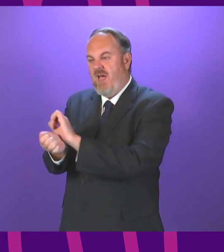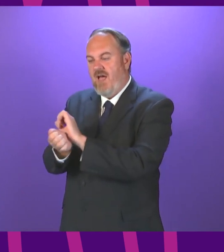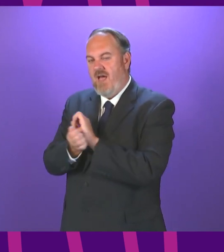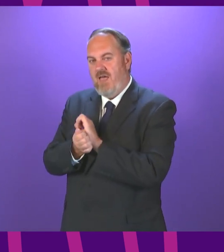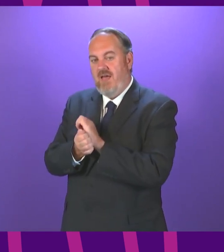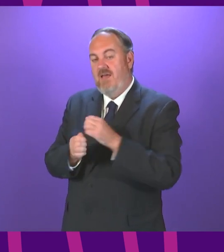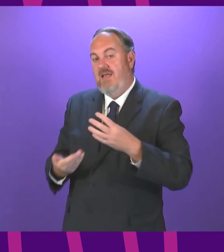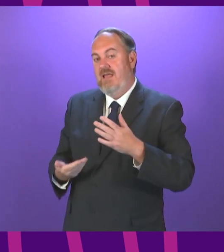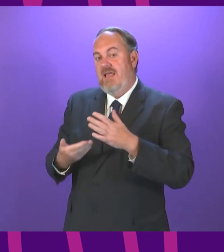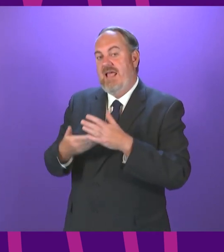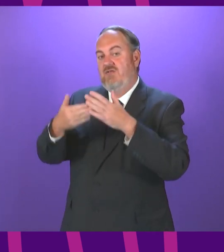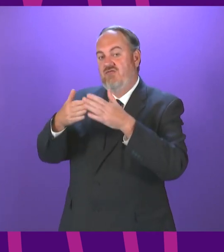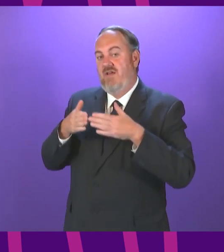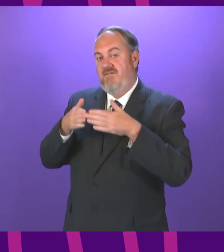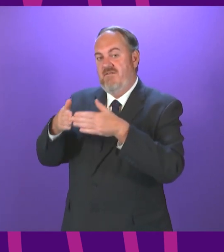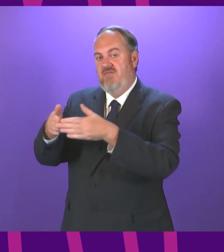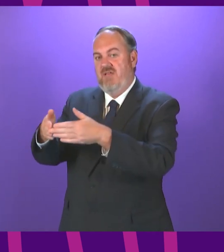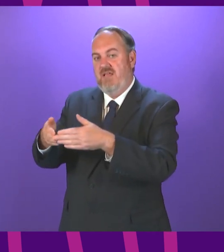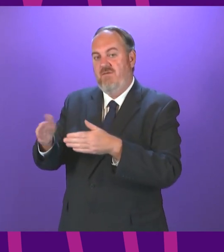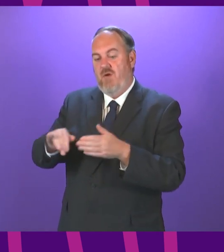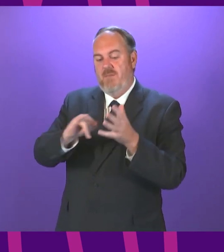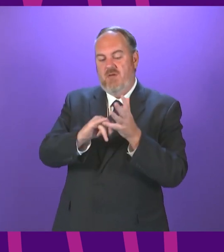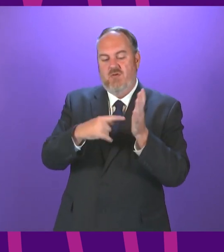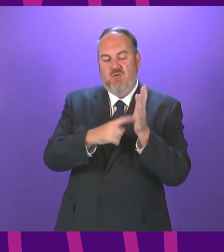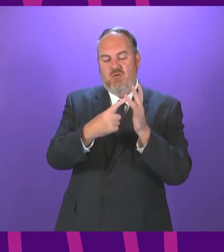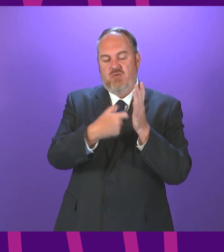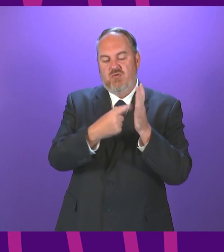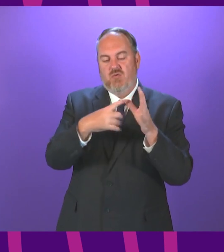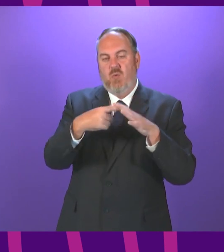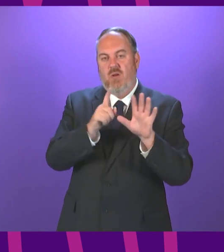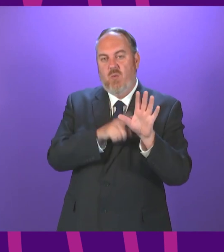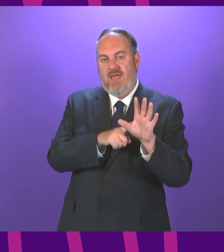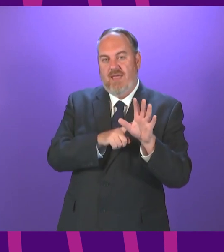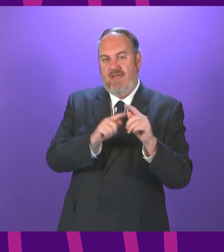to Ullapool route. The Minister for Transport will keep the member and others updated on that.